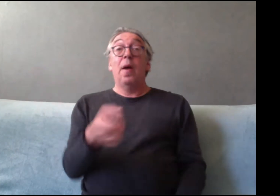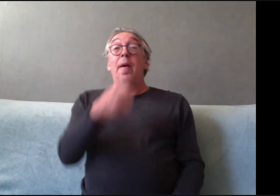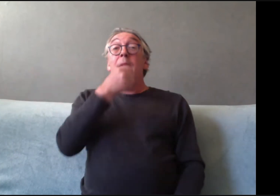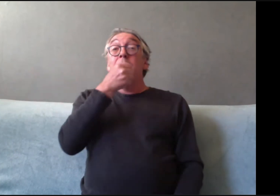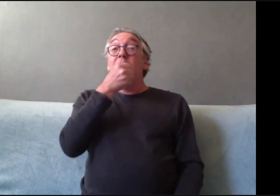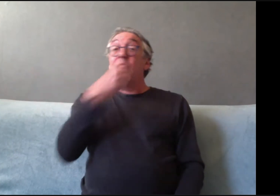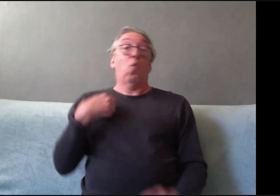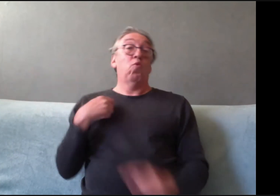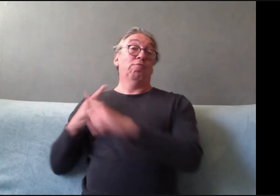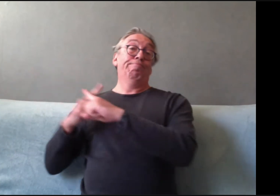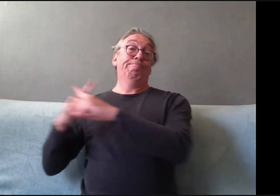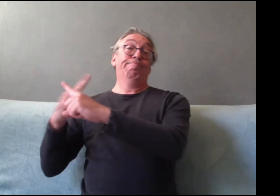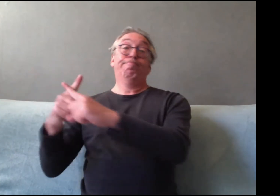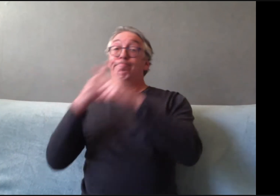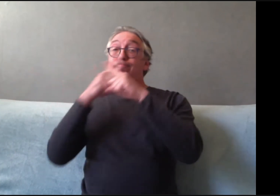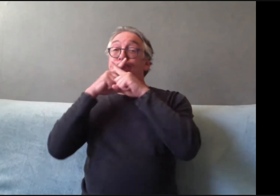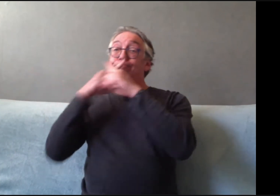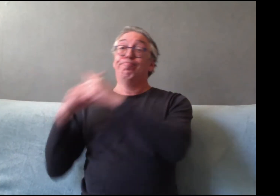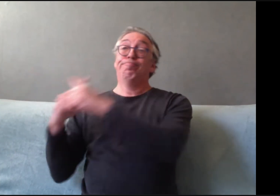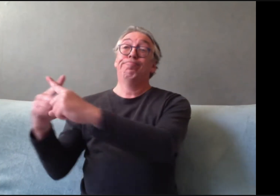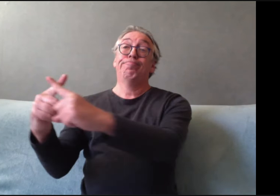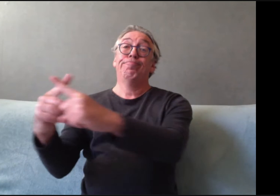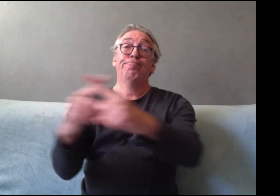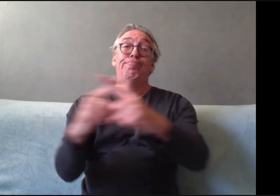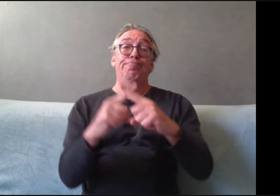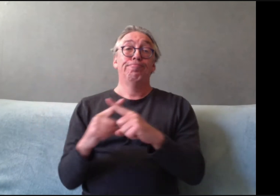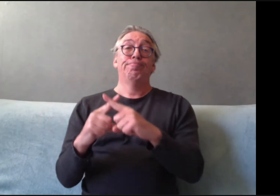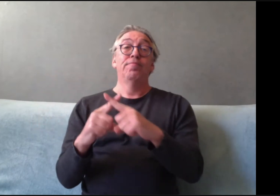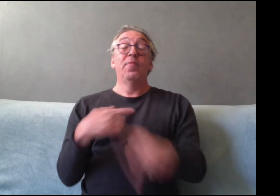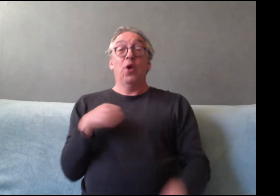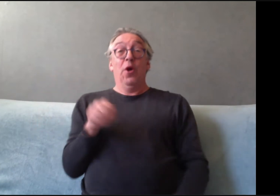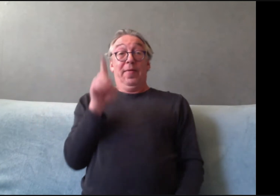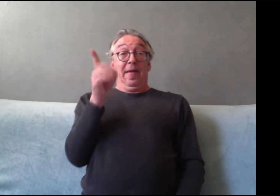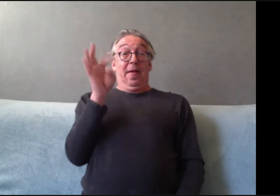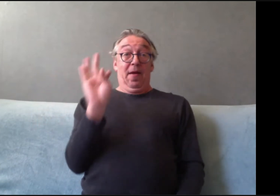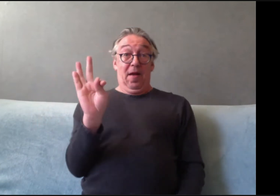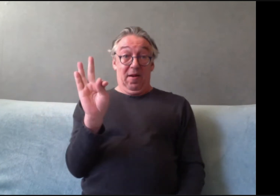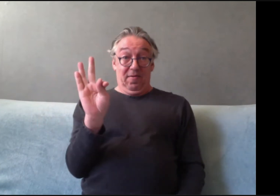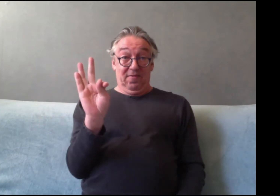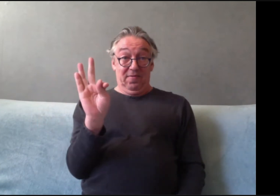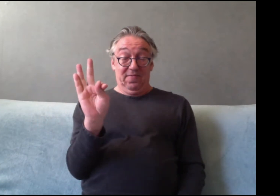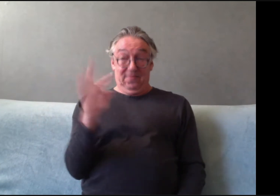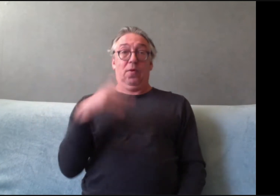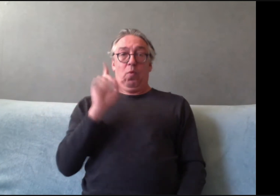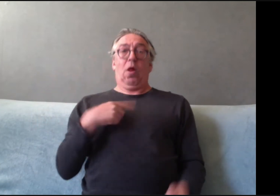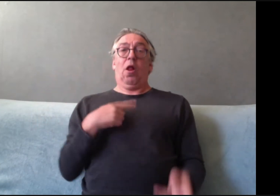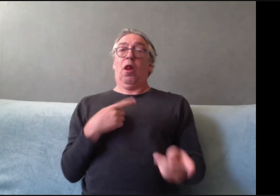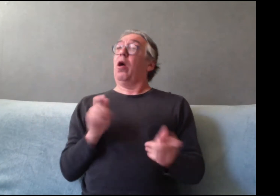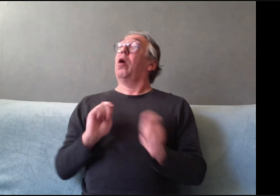Don't worry, if you want to speak from the floor and you're trying to unmute yourself and you cannot.